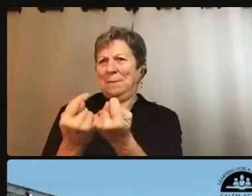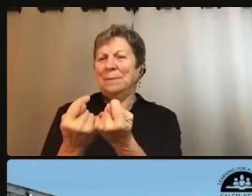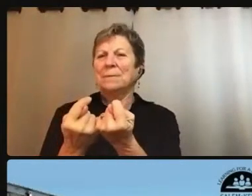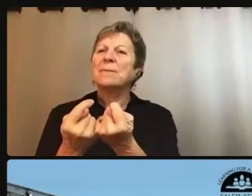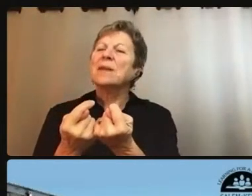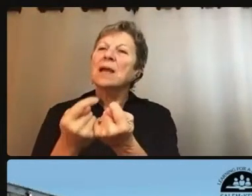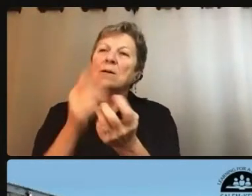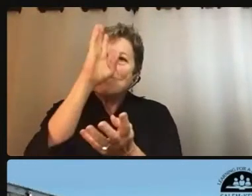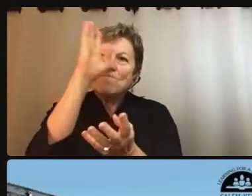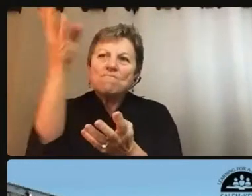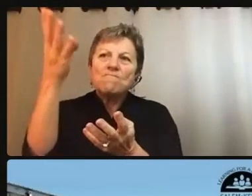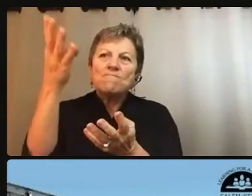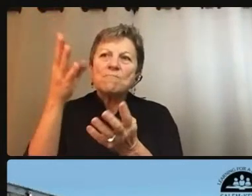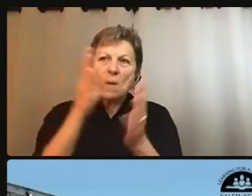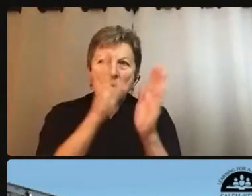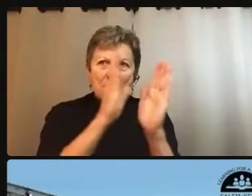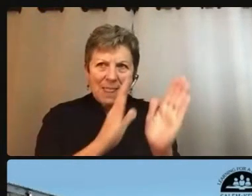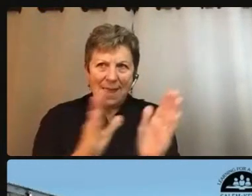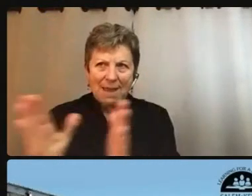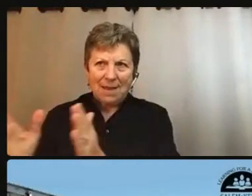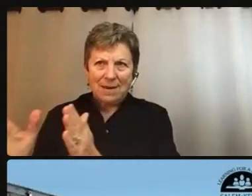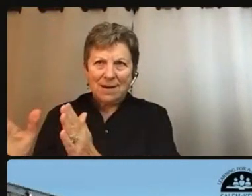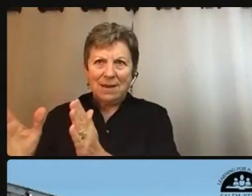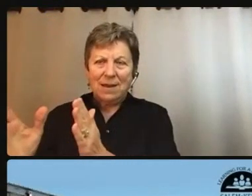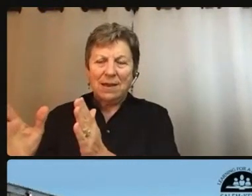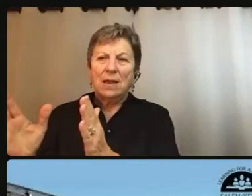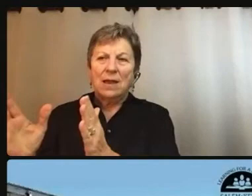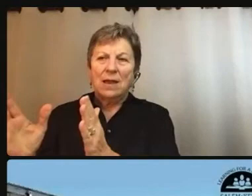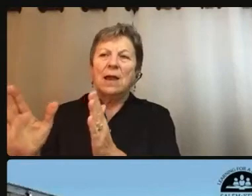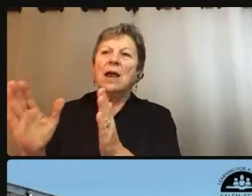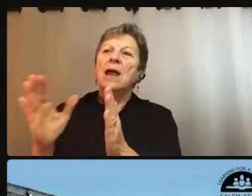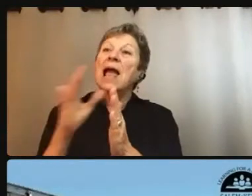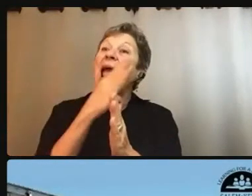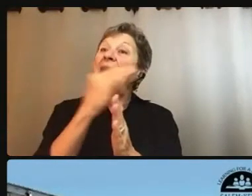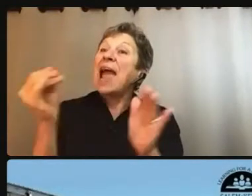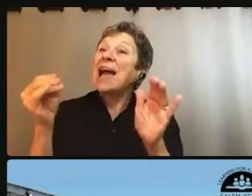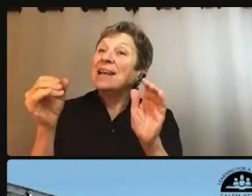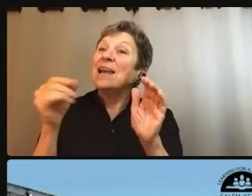PLAN. OF COURSE NOT ON MY OWN BUT YOU